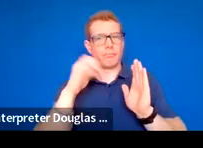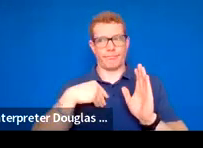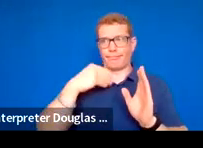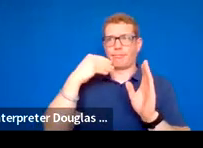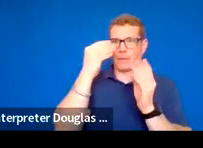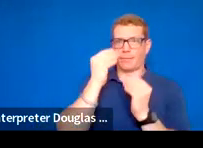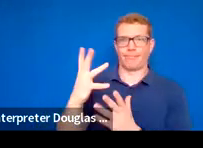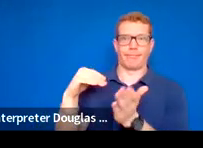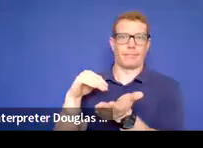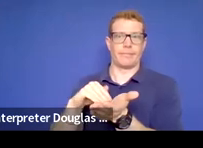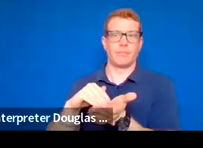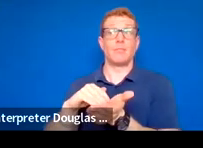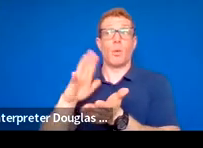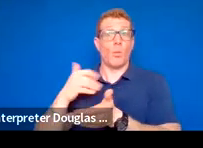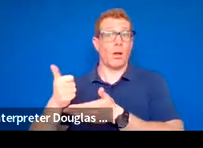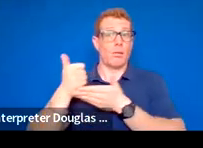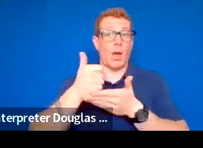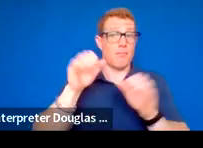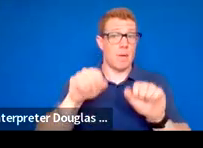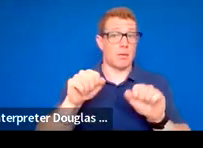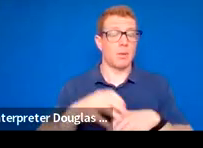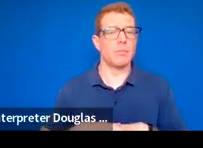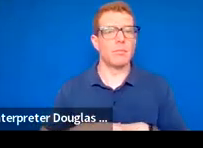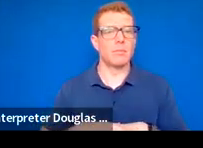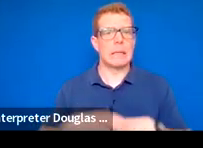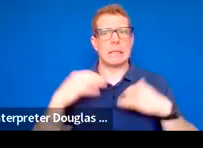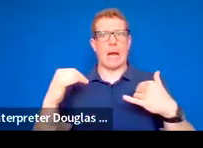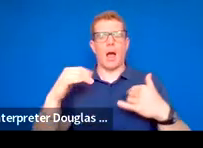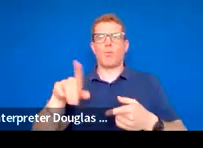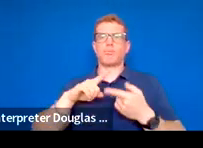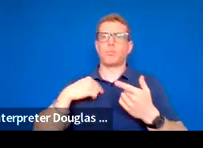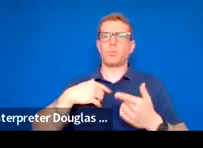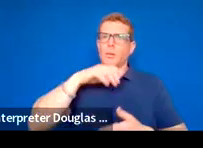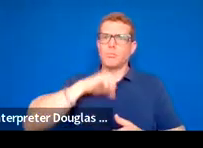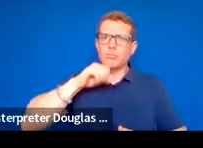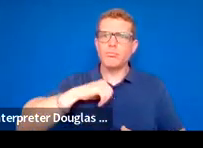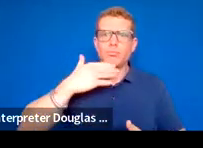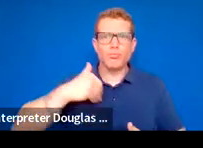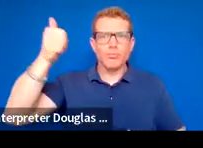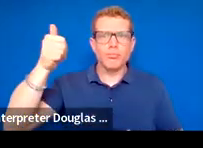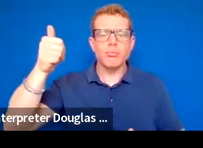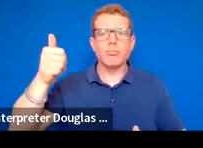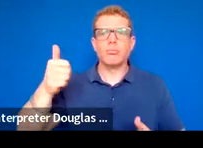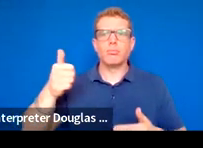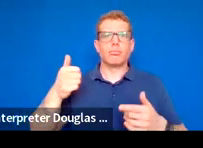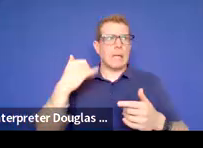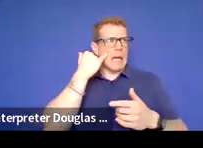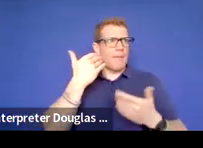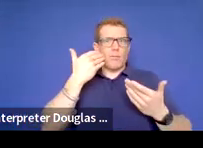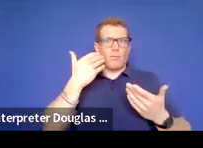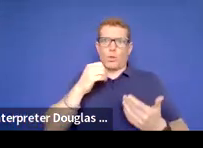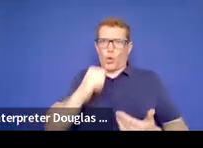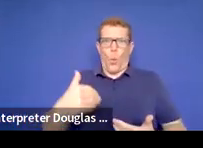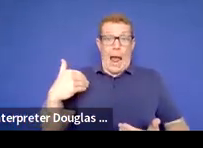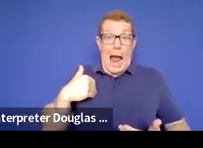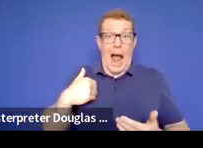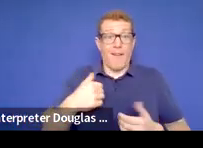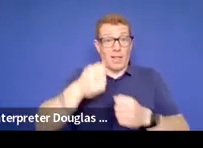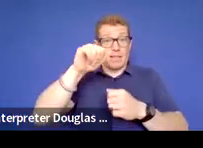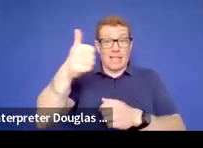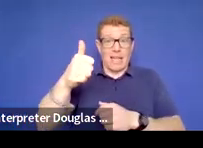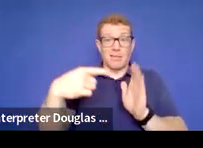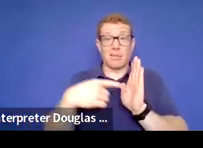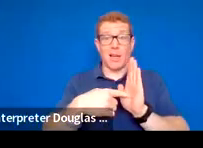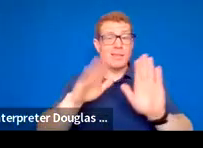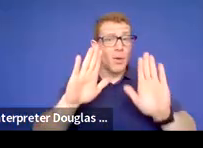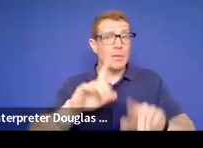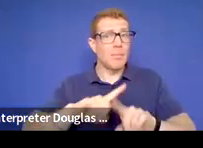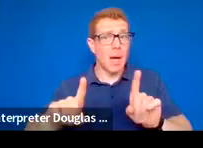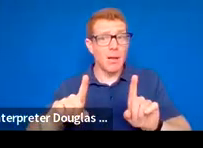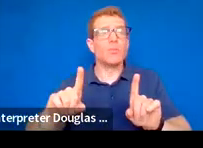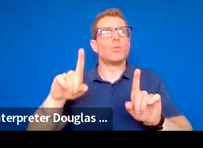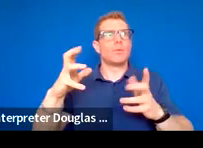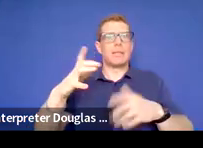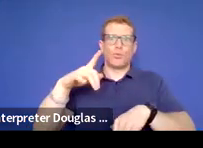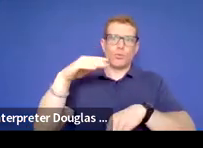So that as we get older, we don't have these 10 signs. Well, if you're older, you can do this now, and if you're younger, do it now, Okay, we have to learn to prioritize our brain health the way, we